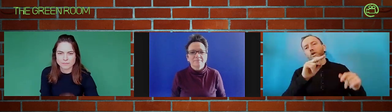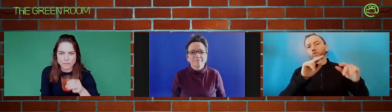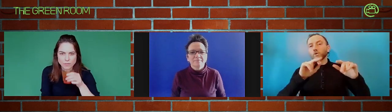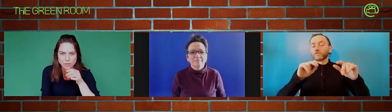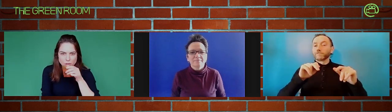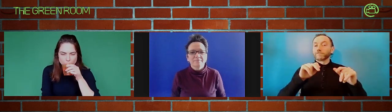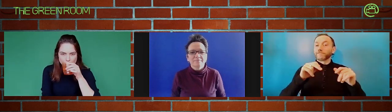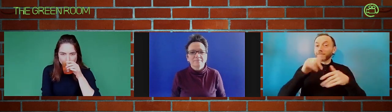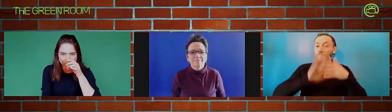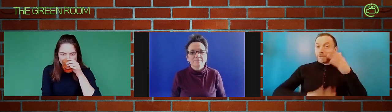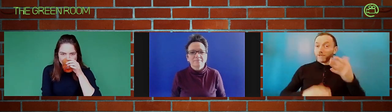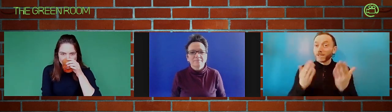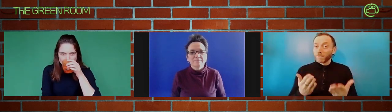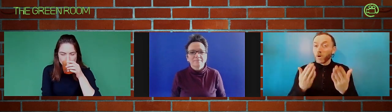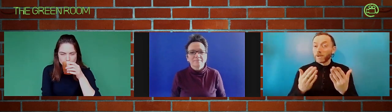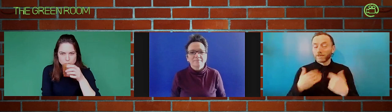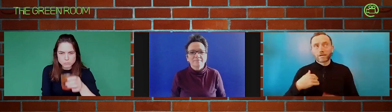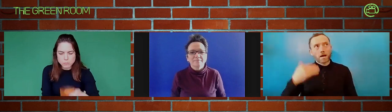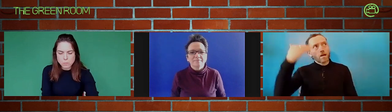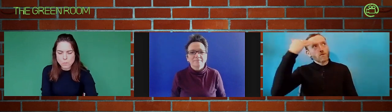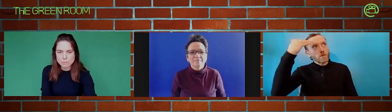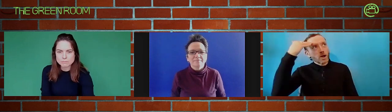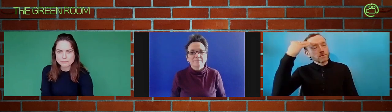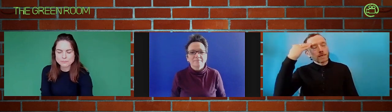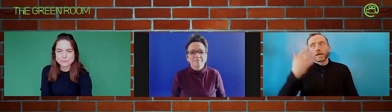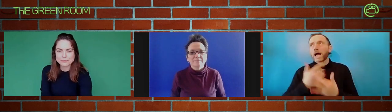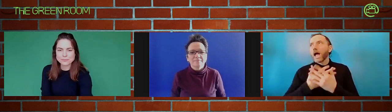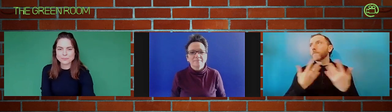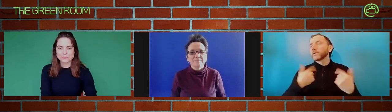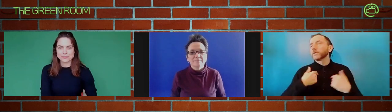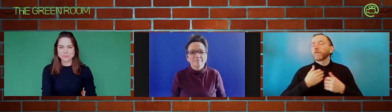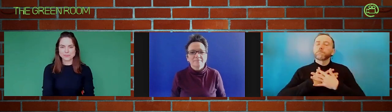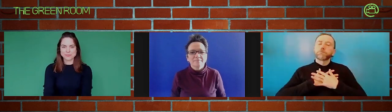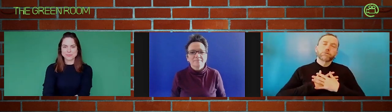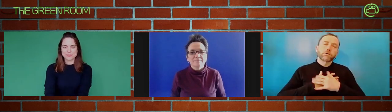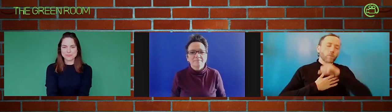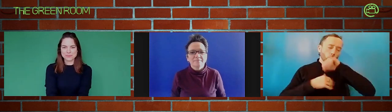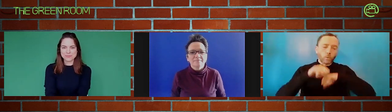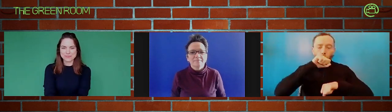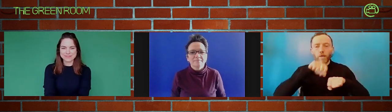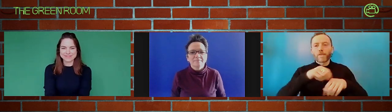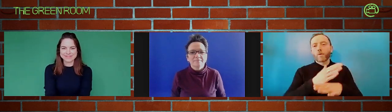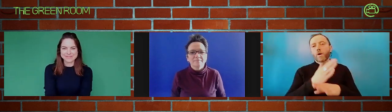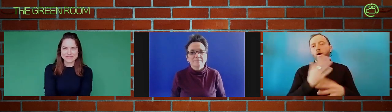and it just reminds me how much I love it. So yeah, so that was kind of my journey